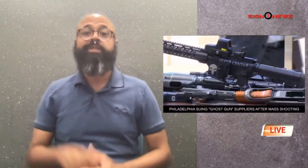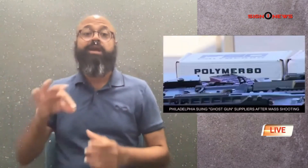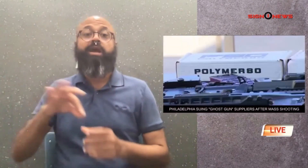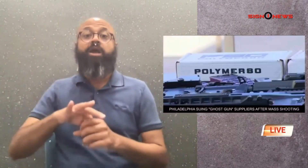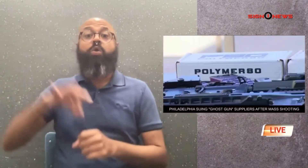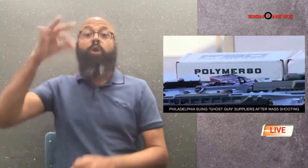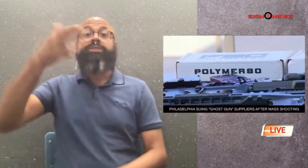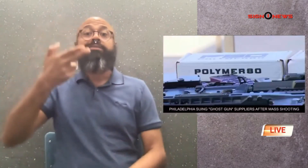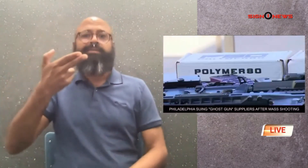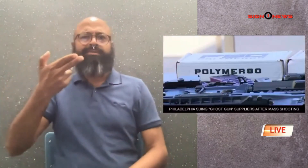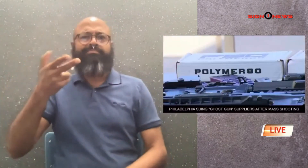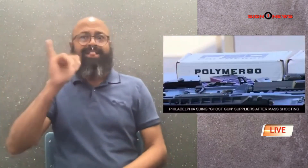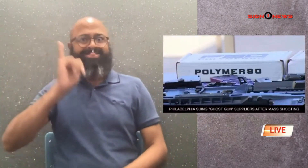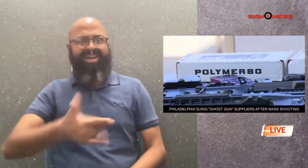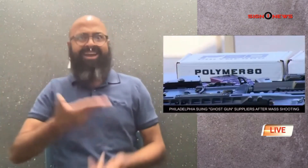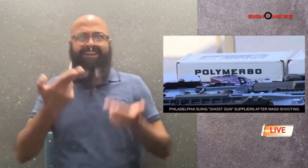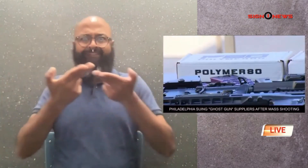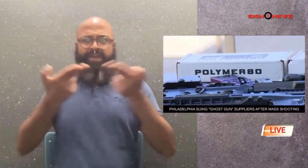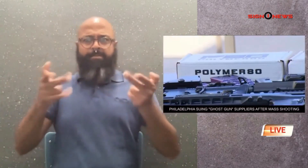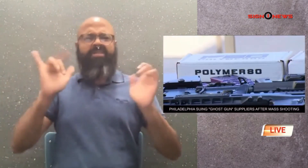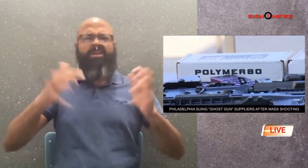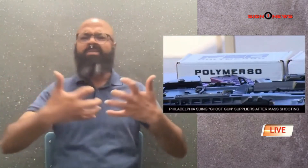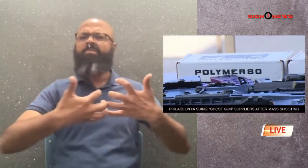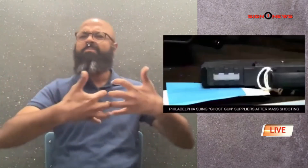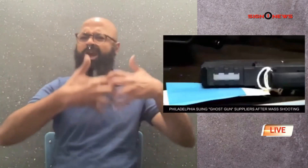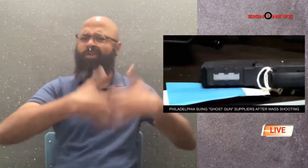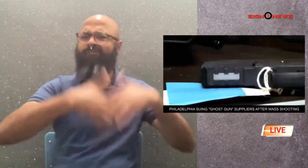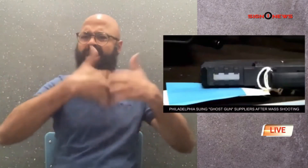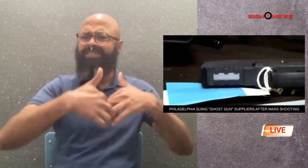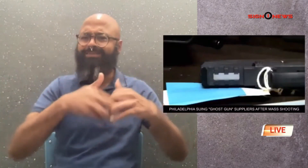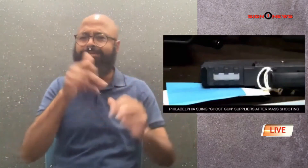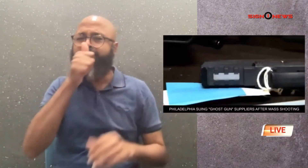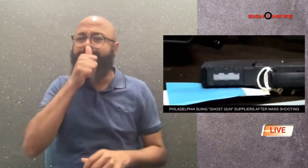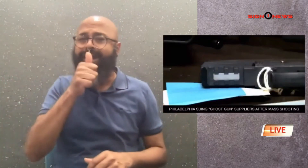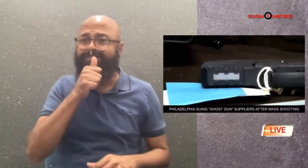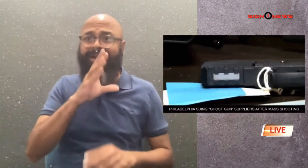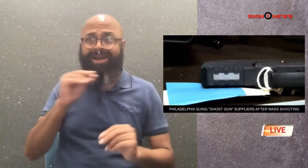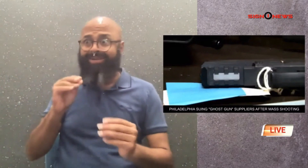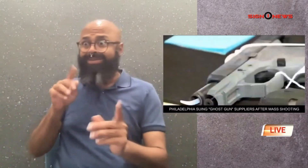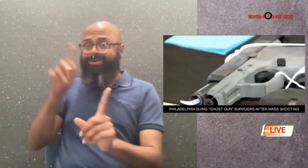Ghost guns are weapons that are manufactured privately and untraceable.